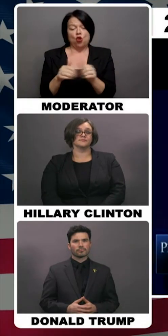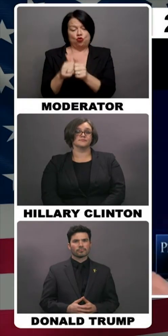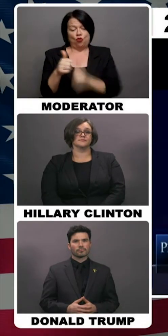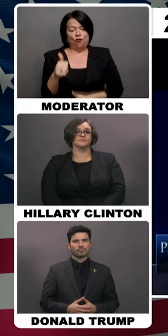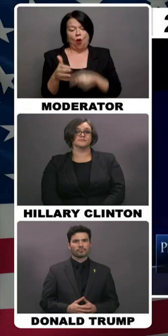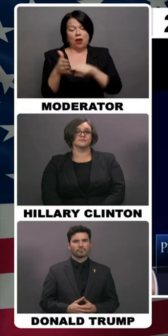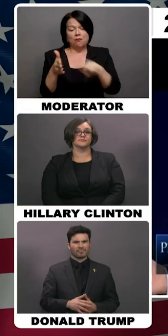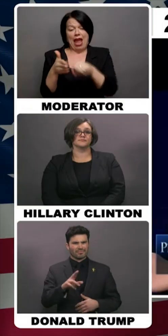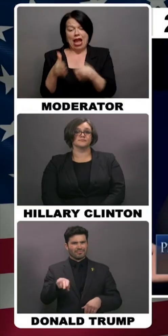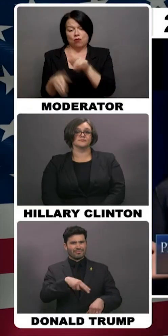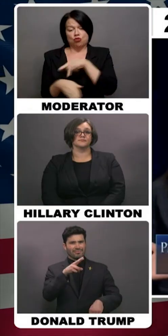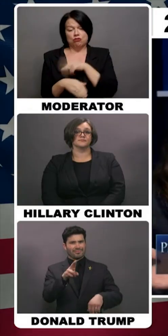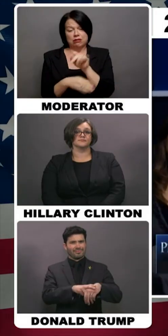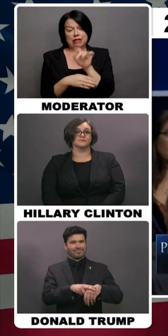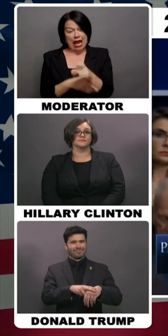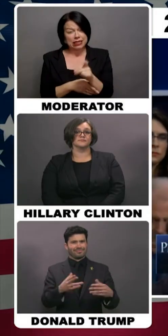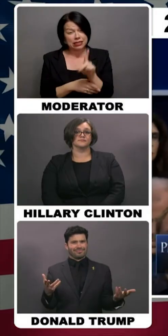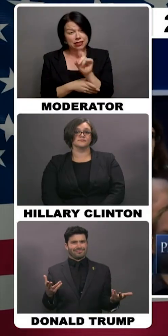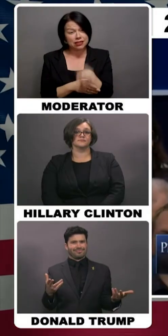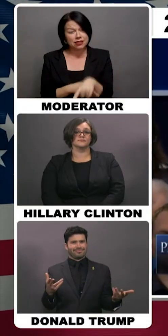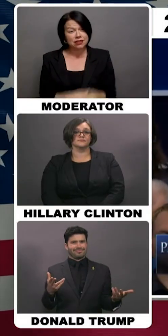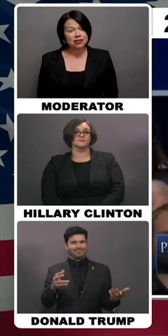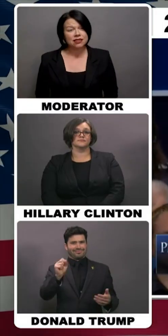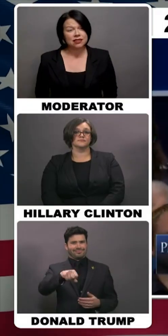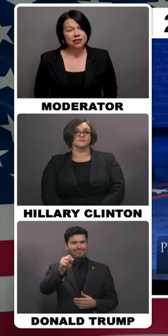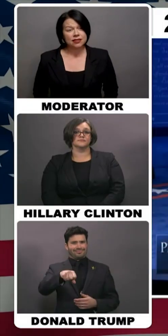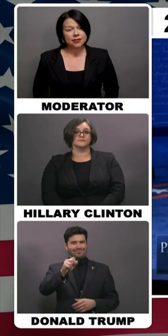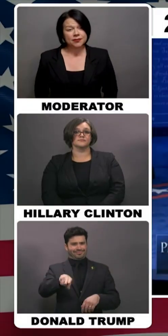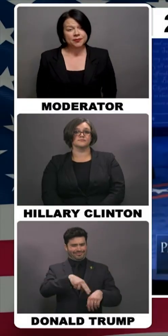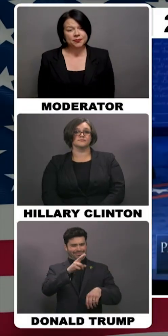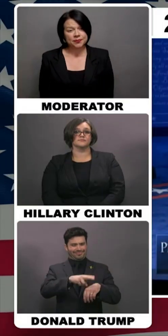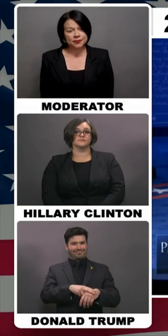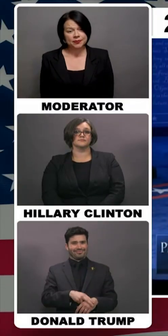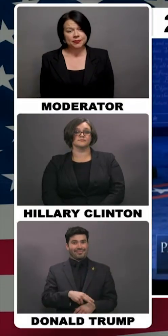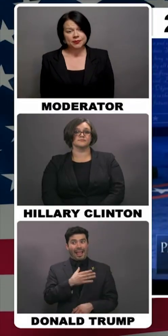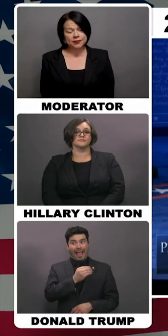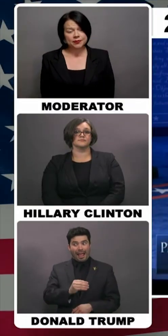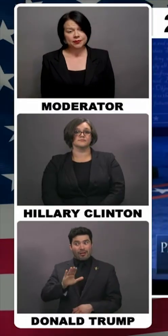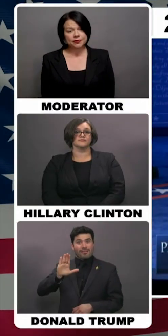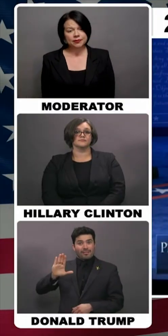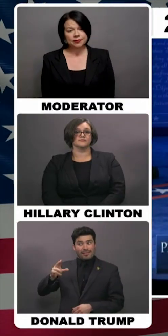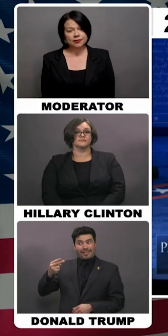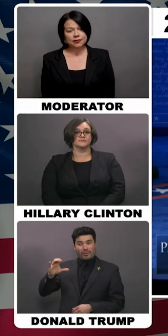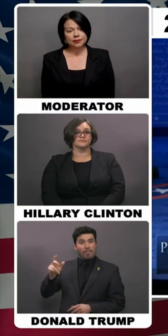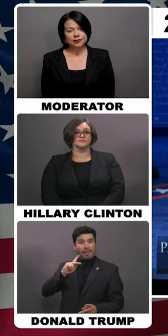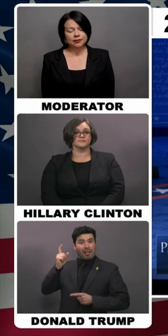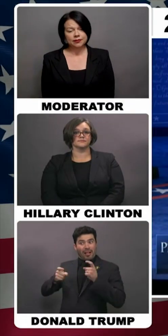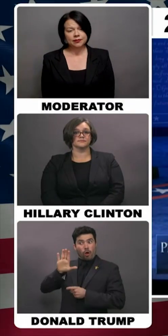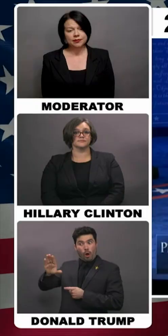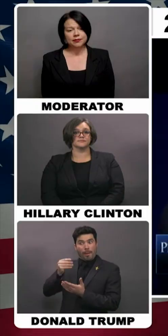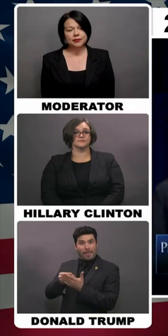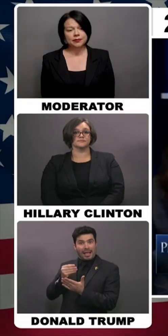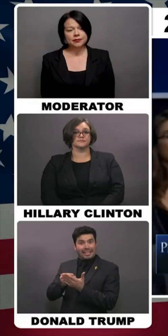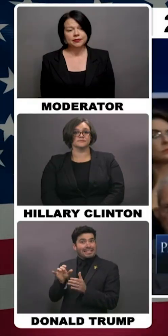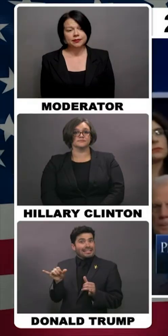Of course I do. Of course I do. And so do all of her donors or most of her donors. I know many of her donors, her donors took